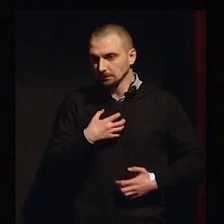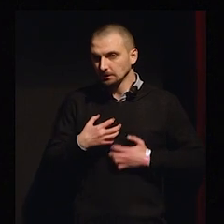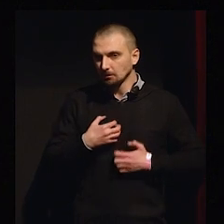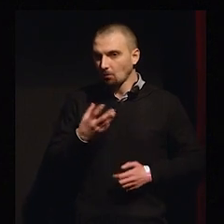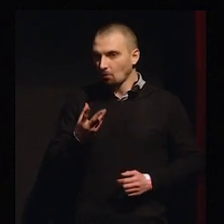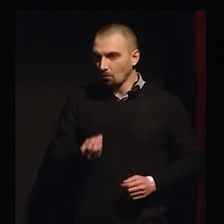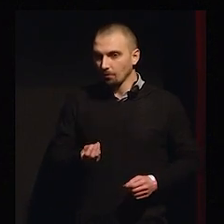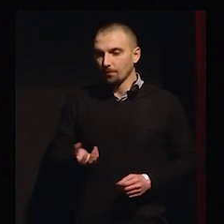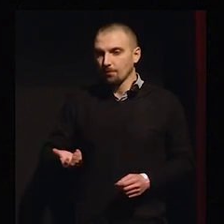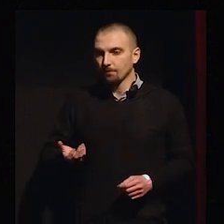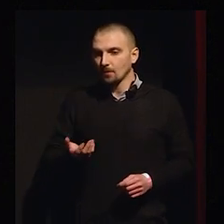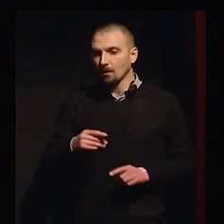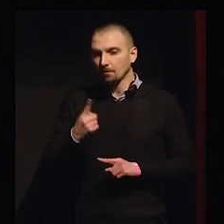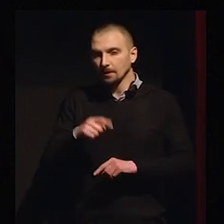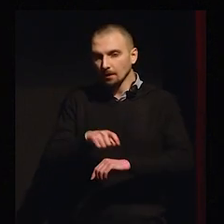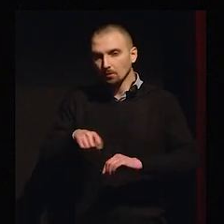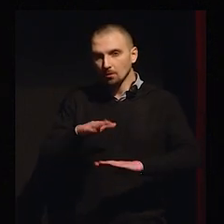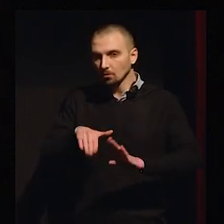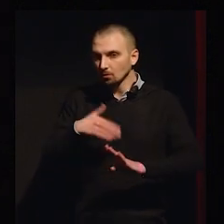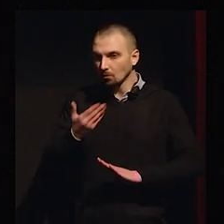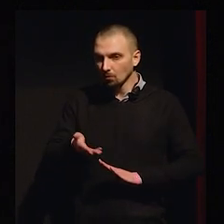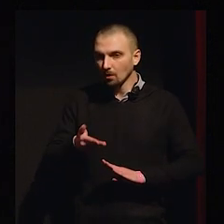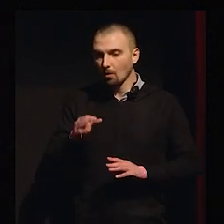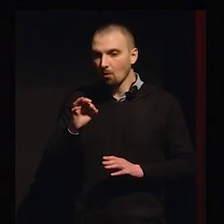But after a while, I began to understand